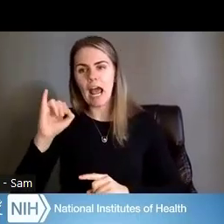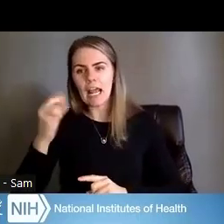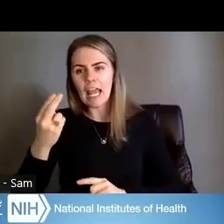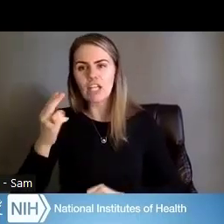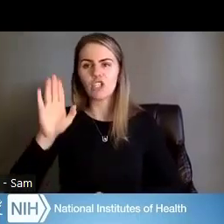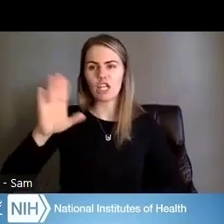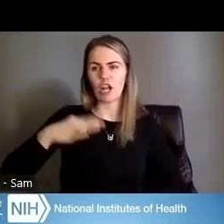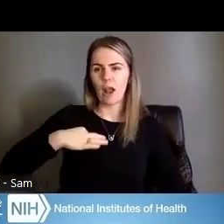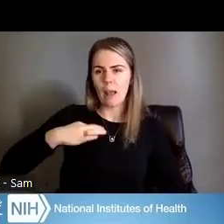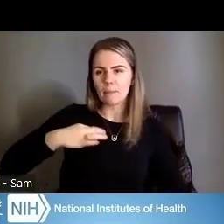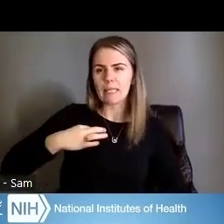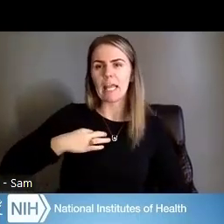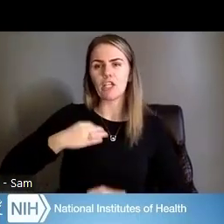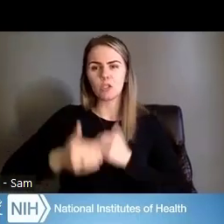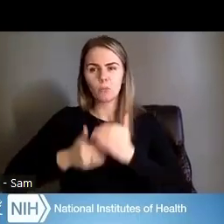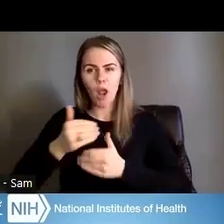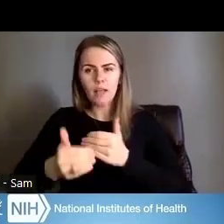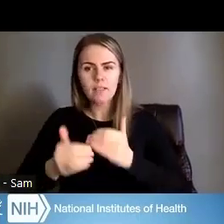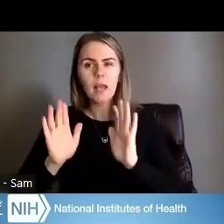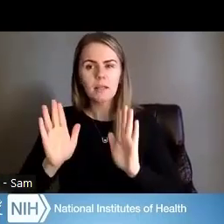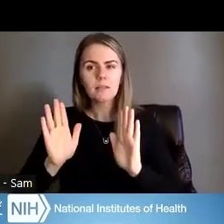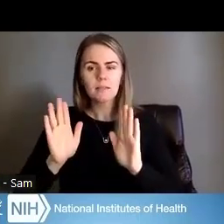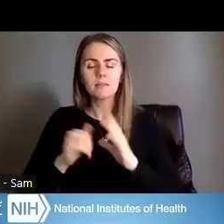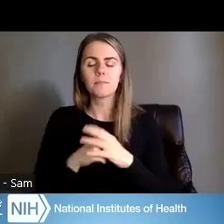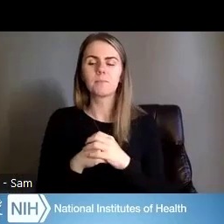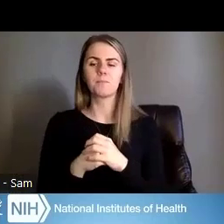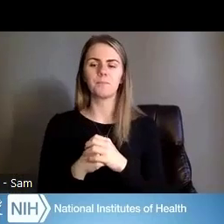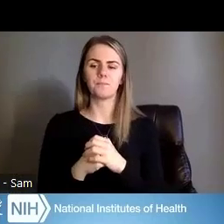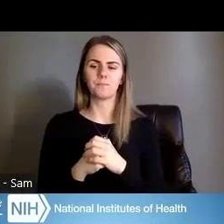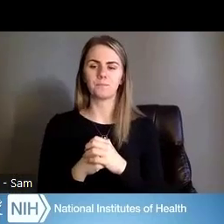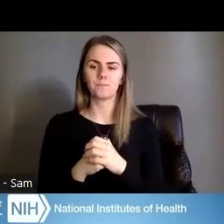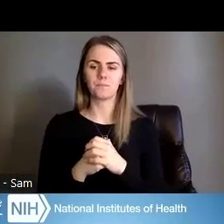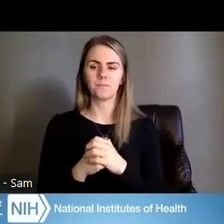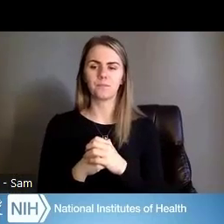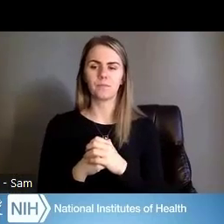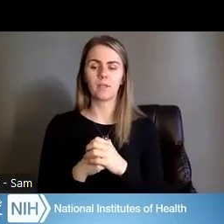and things like that. And then, on the funding side,